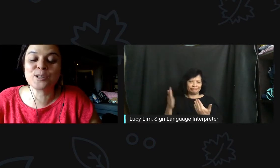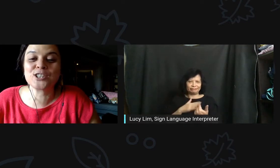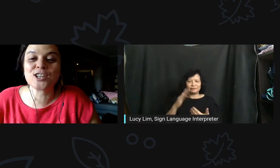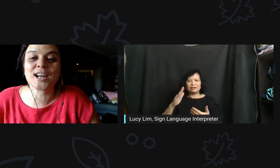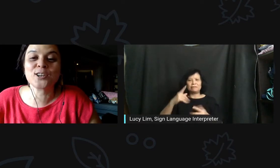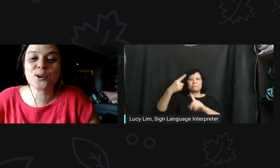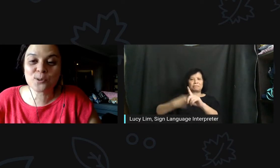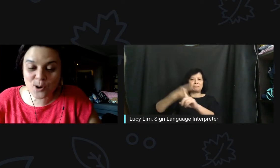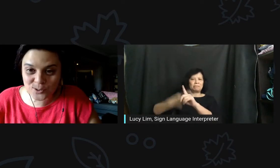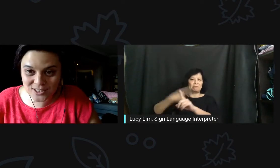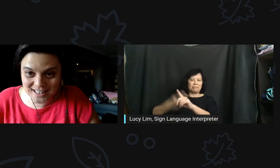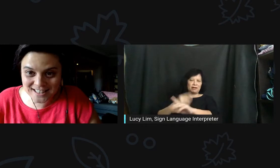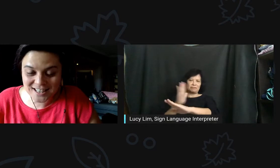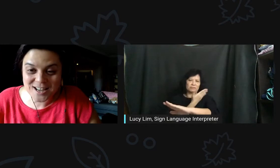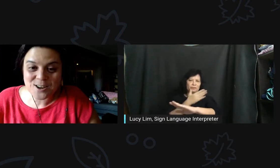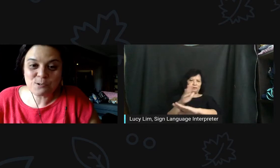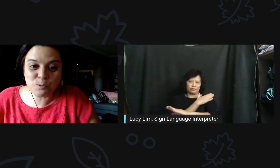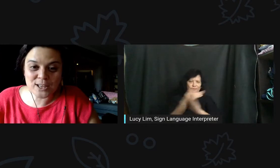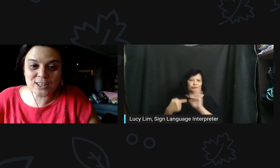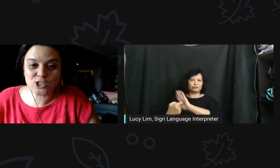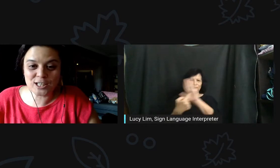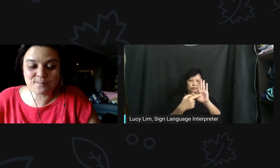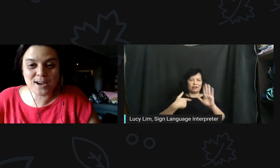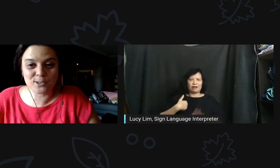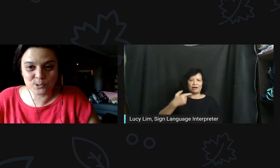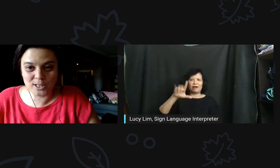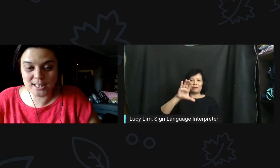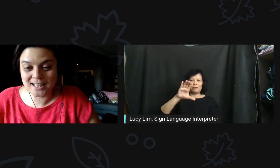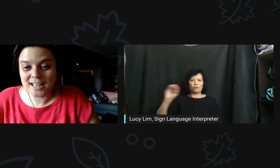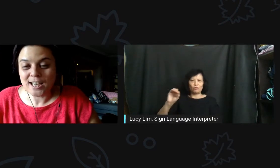which I co-hosted with Sheena Baharudin.